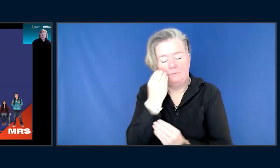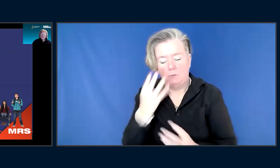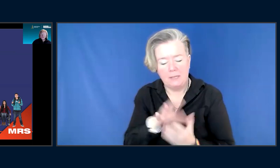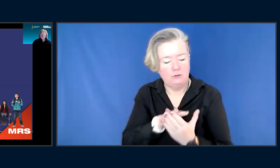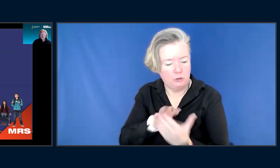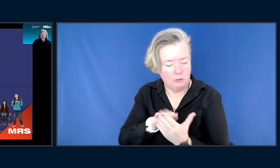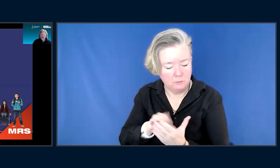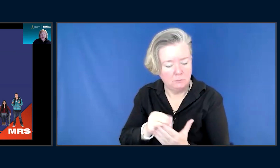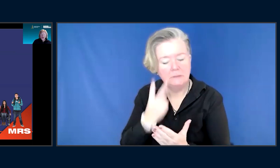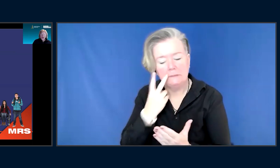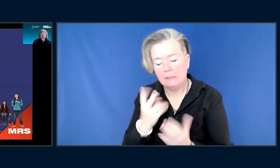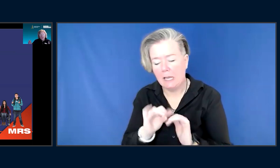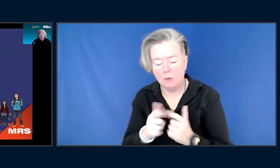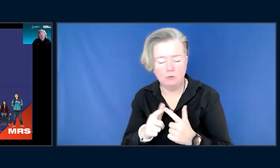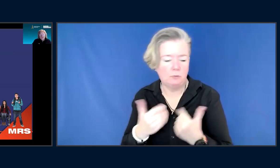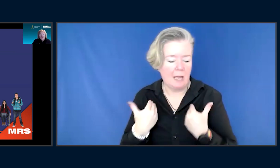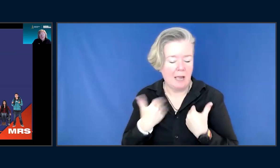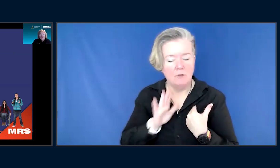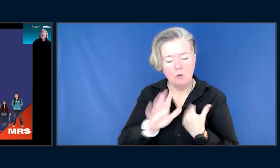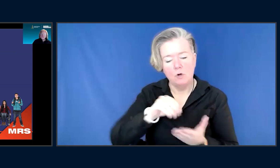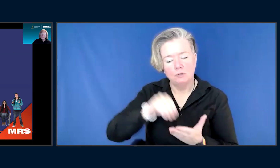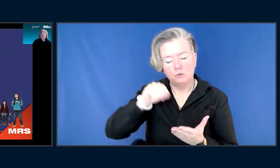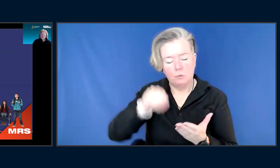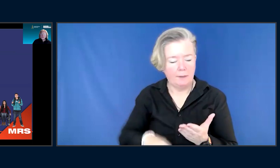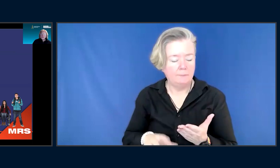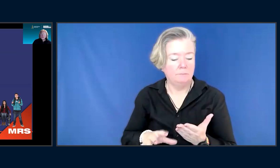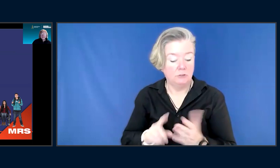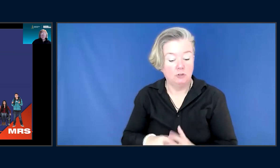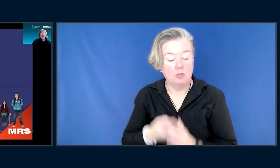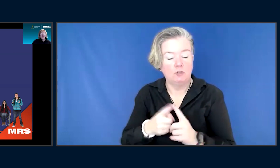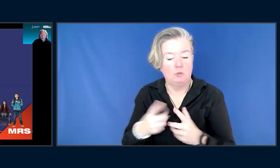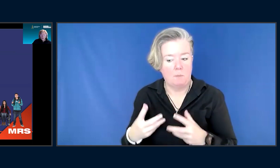to get information and see about having your student